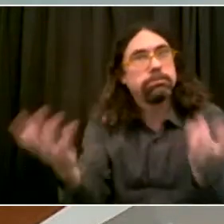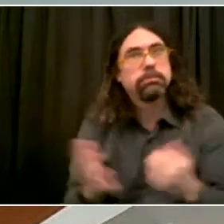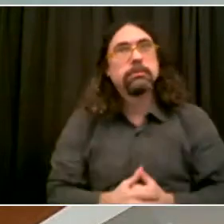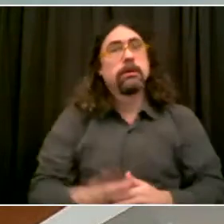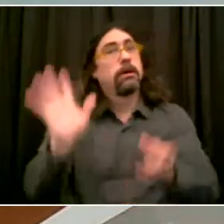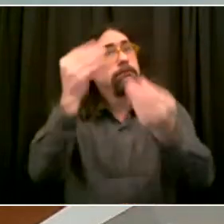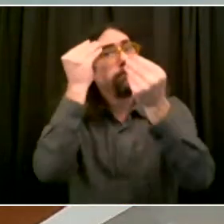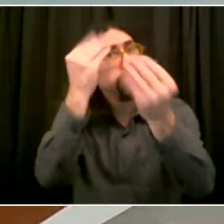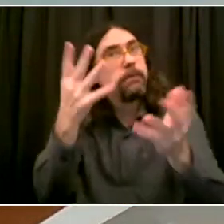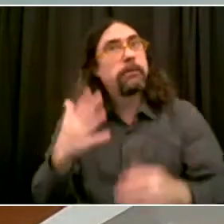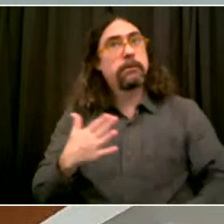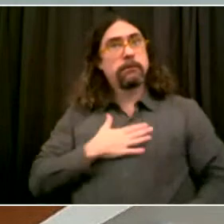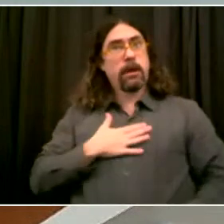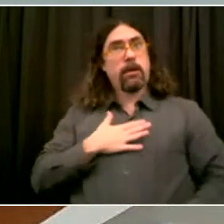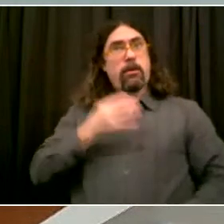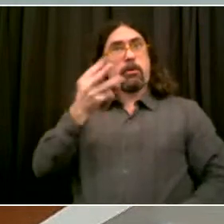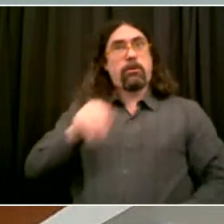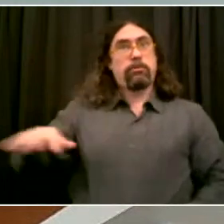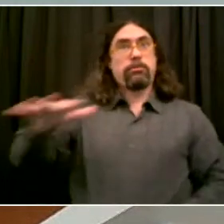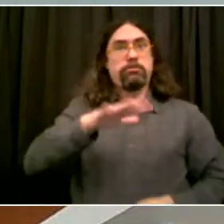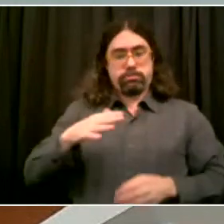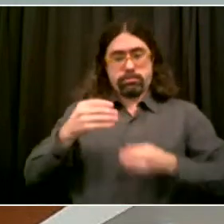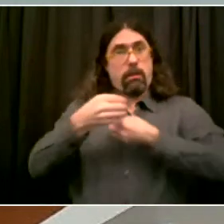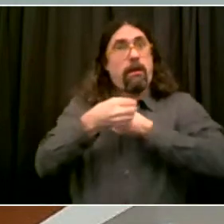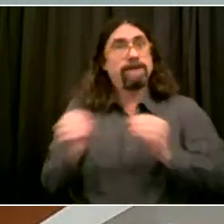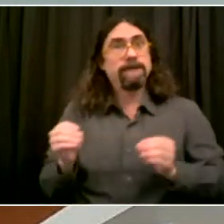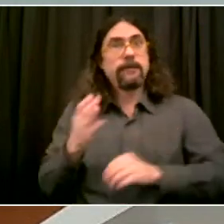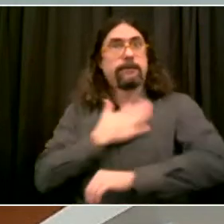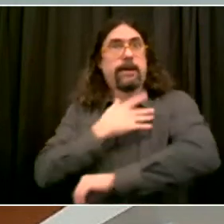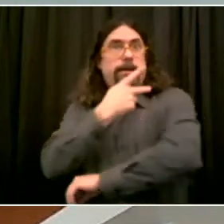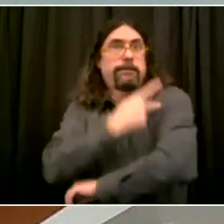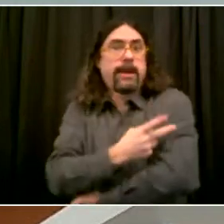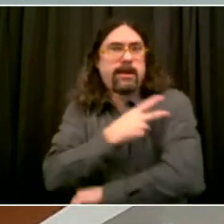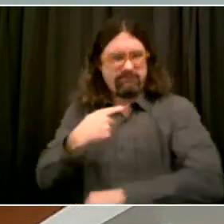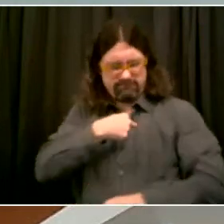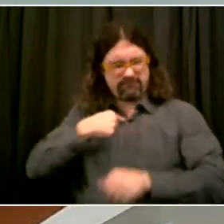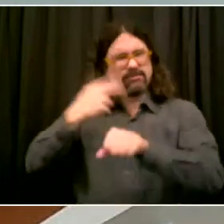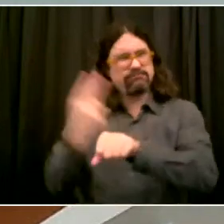PRIMARARY CARRE PRACTICE. WHEN I THINK ABOUT THE LANGUAGE LINE,